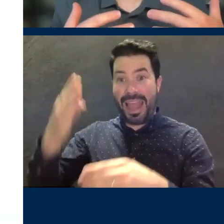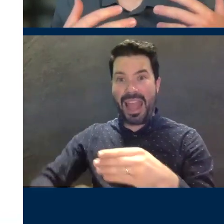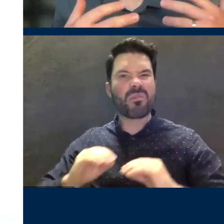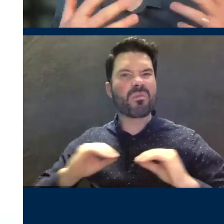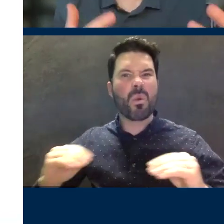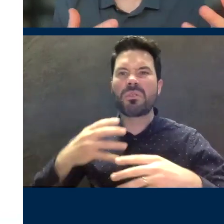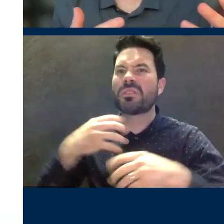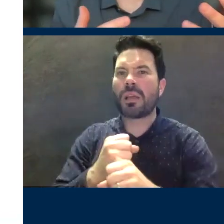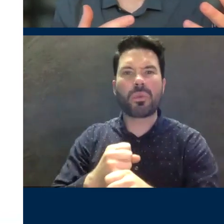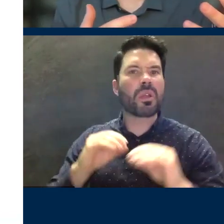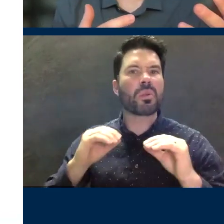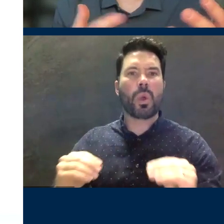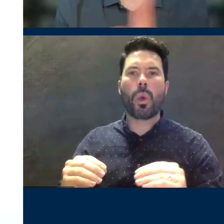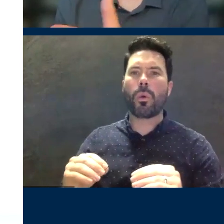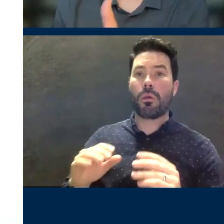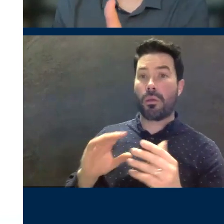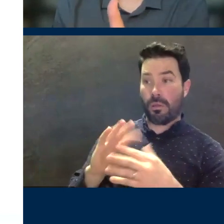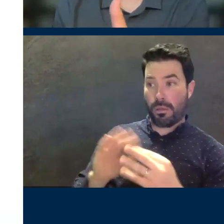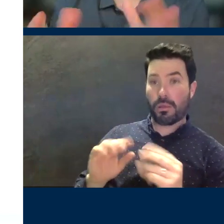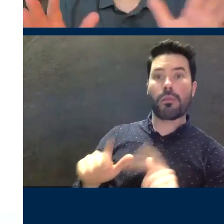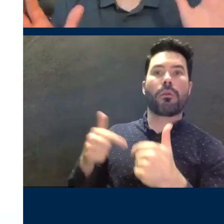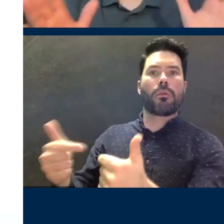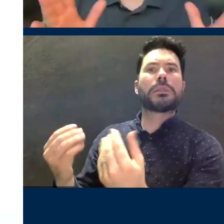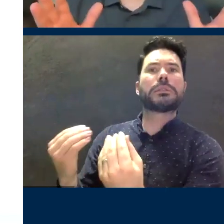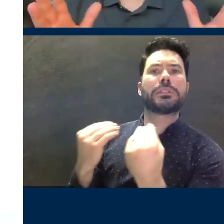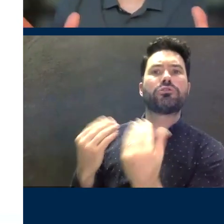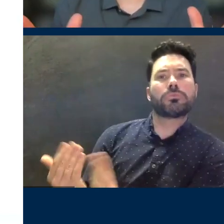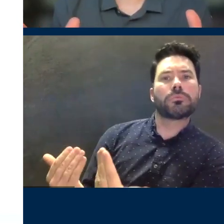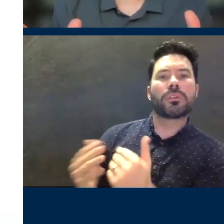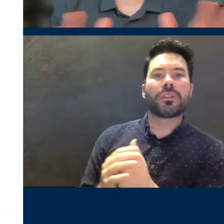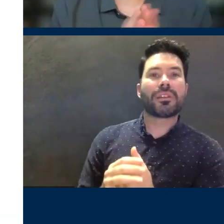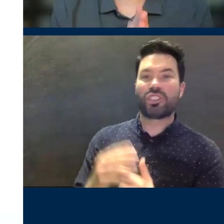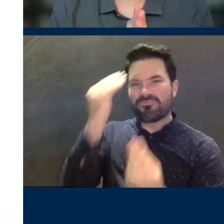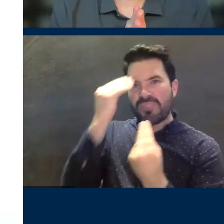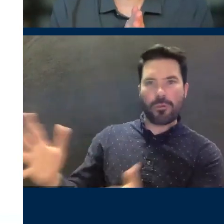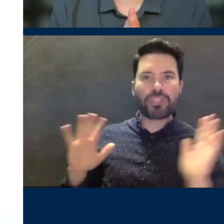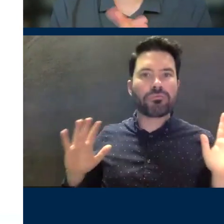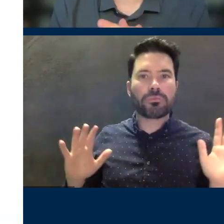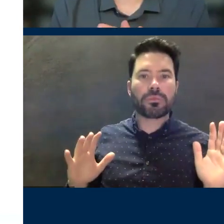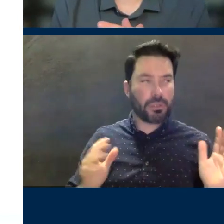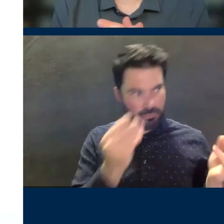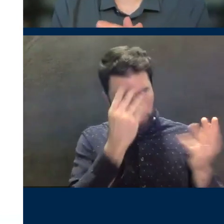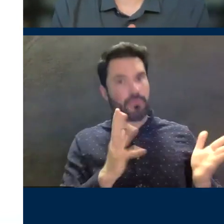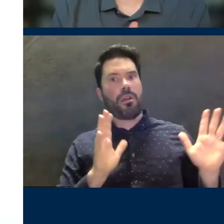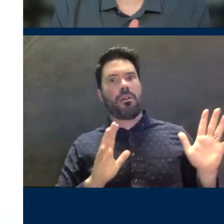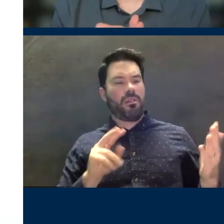I teach the goal. And here's the information that, like Whoa, this, not what I remember seeing or hearing.